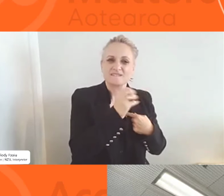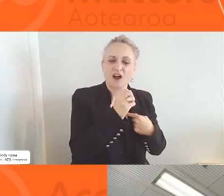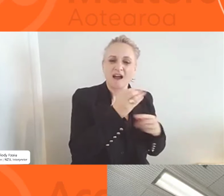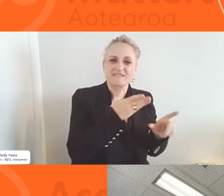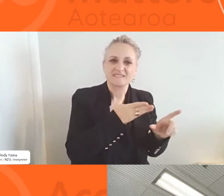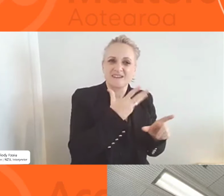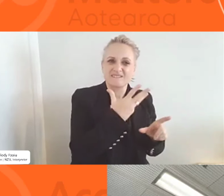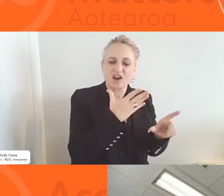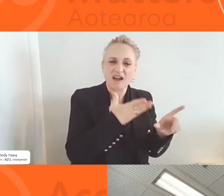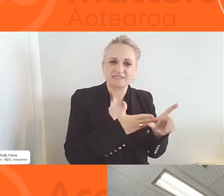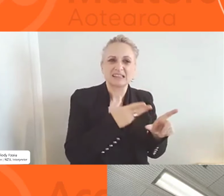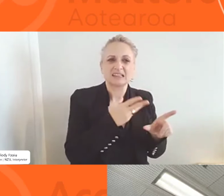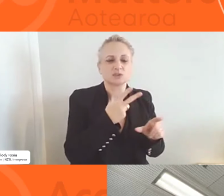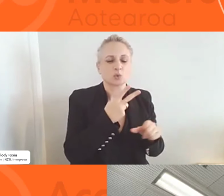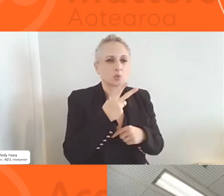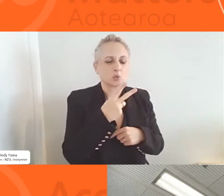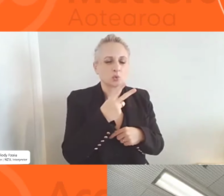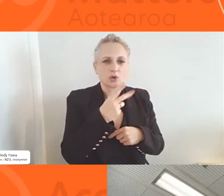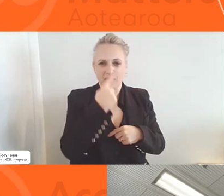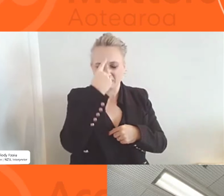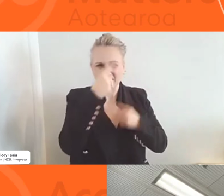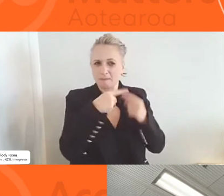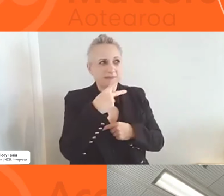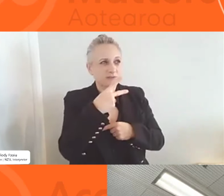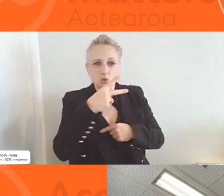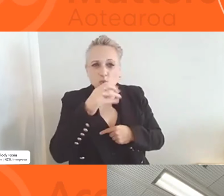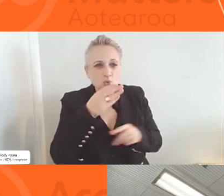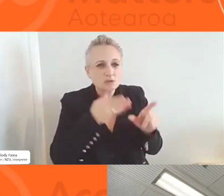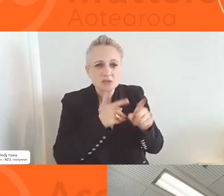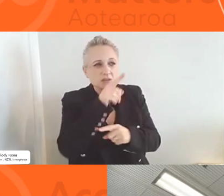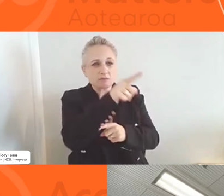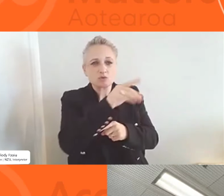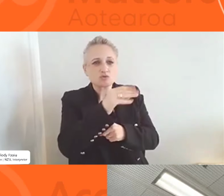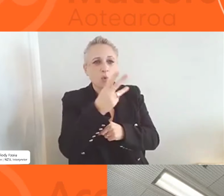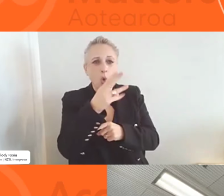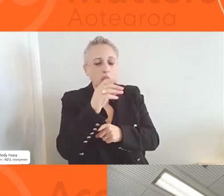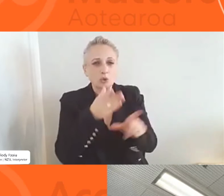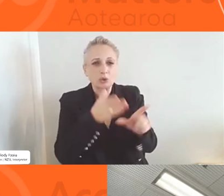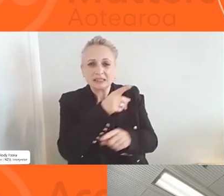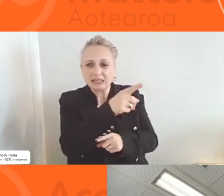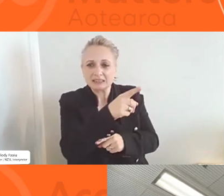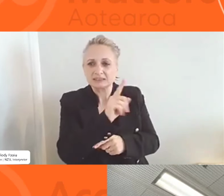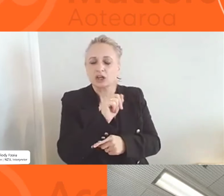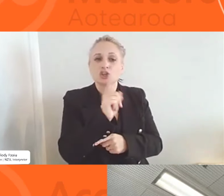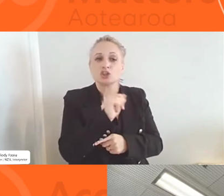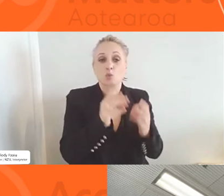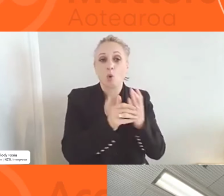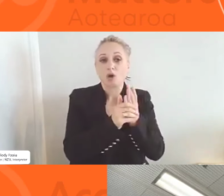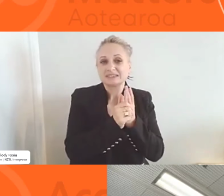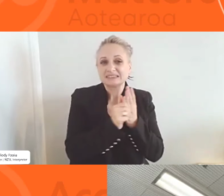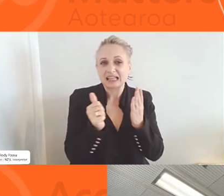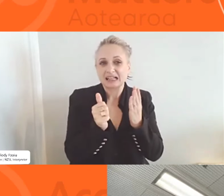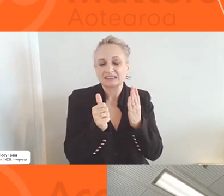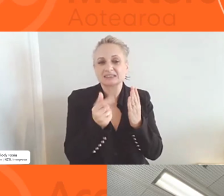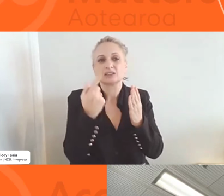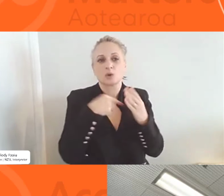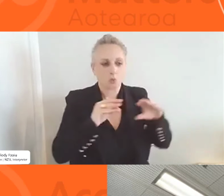well, because you have to get architecture or urban planning before you get into that. So what sort of skill sets are we teaching our students